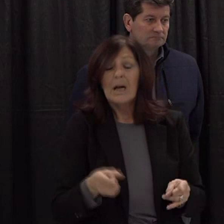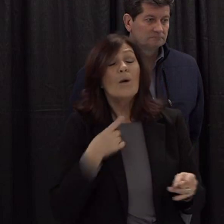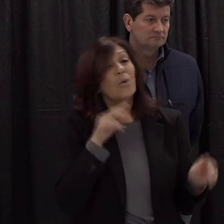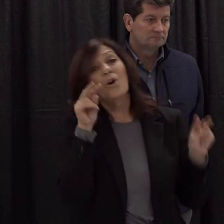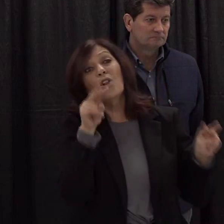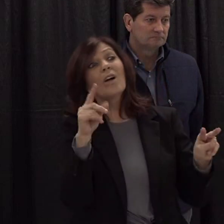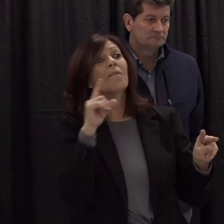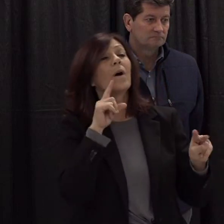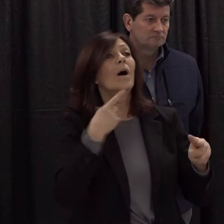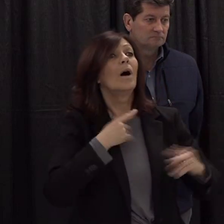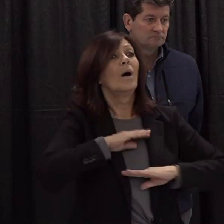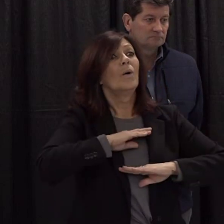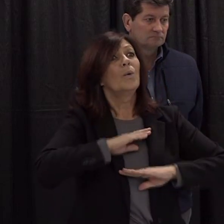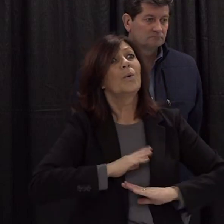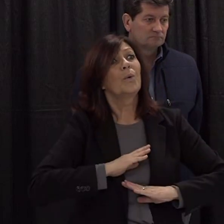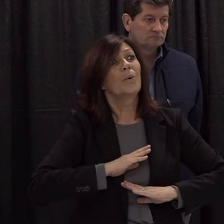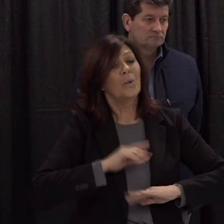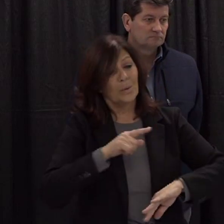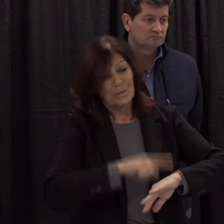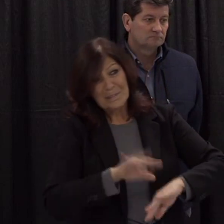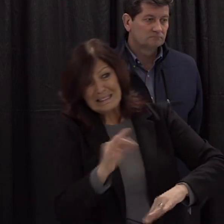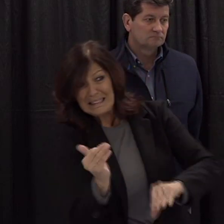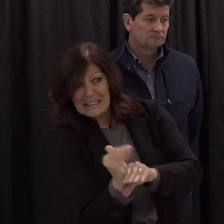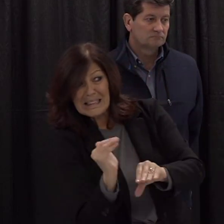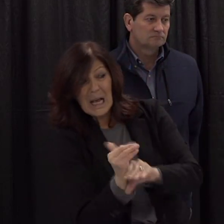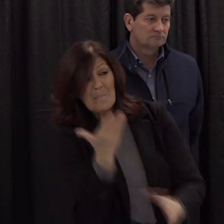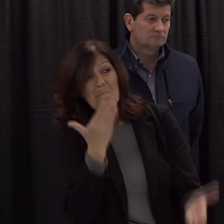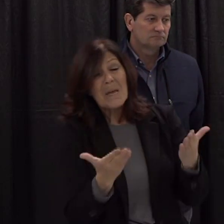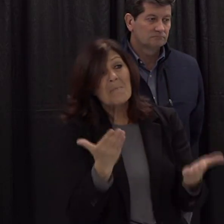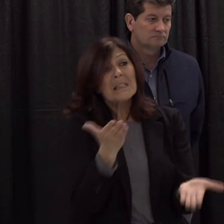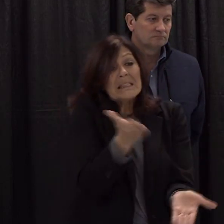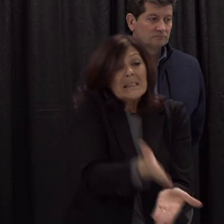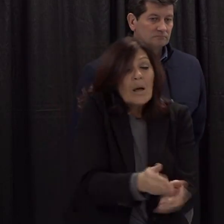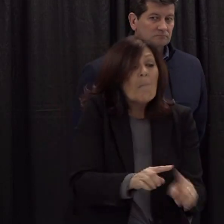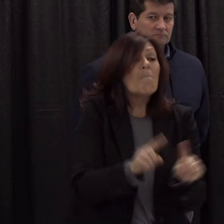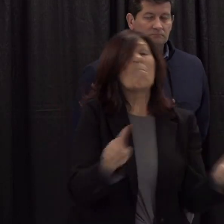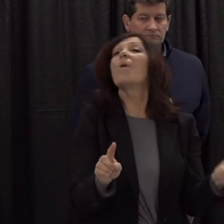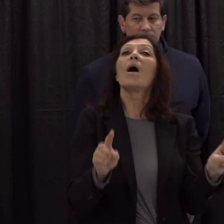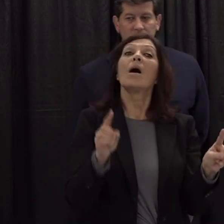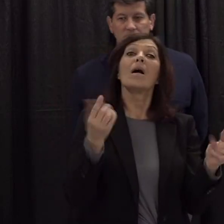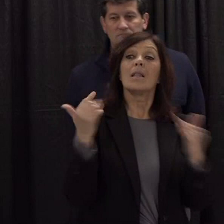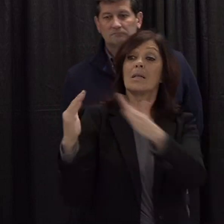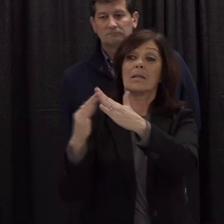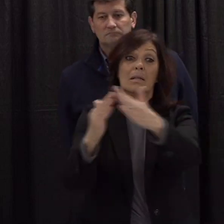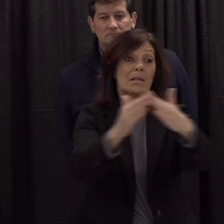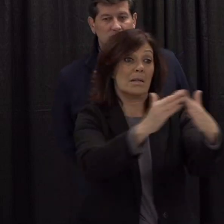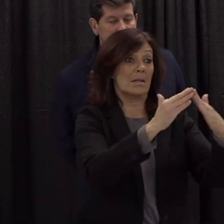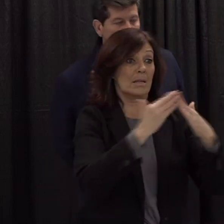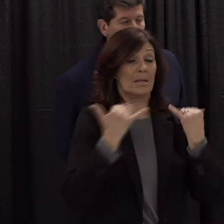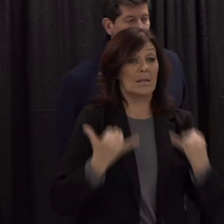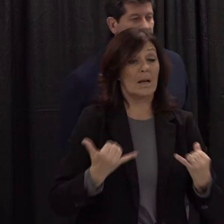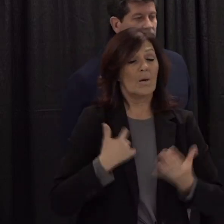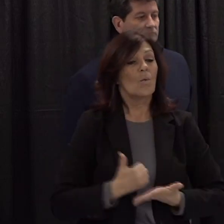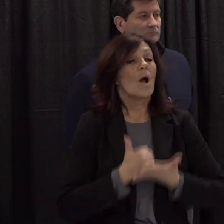for a reprieve from the weather come 9:00 o'clock this evening. But all the municipalities right now, they said we're assisting the city of Lackawanna.